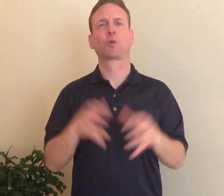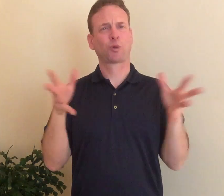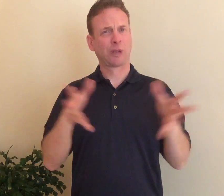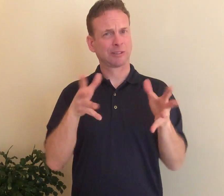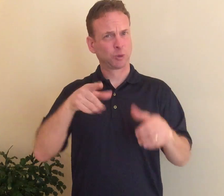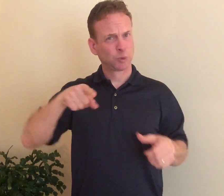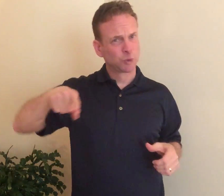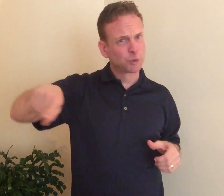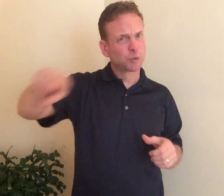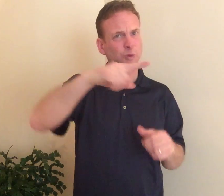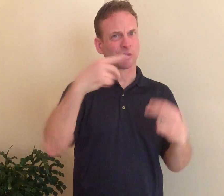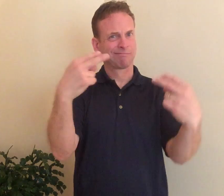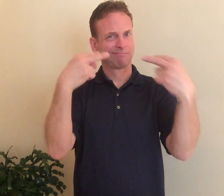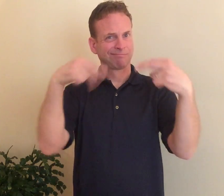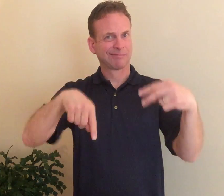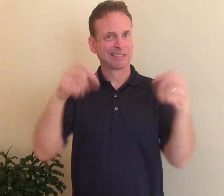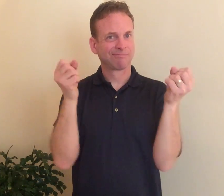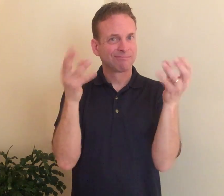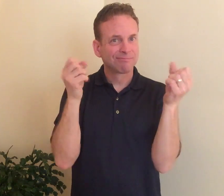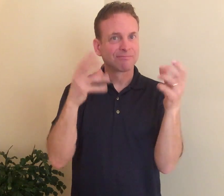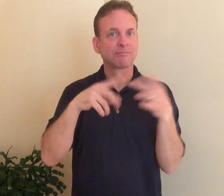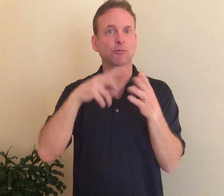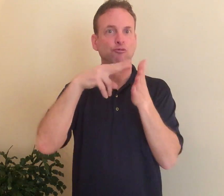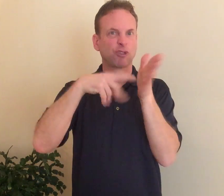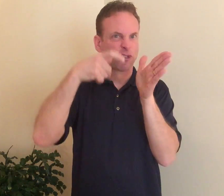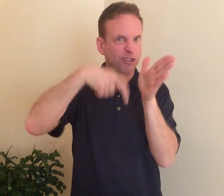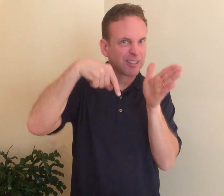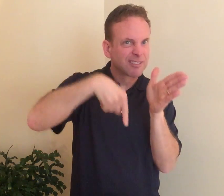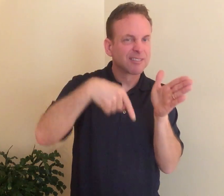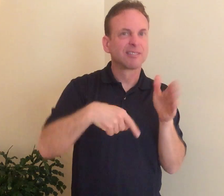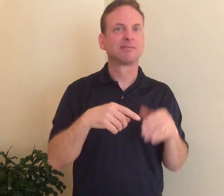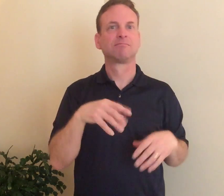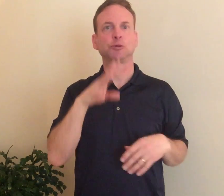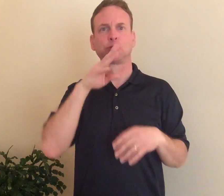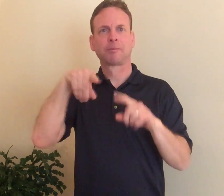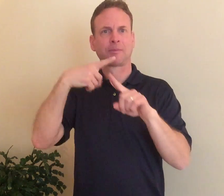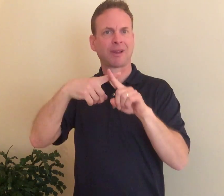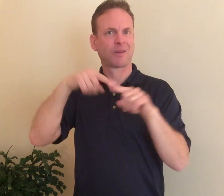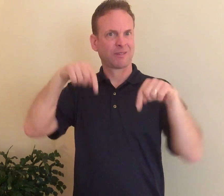We encourage you to watch this video, read the articles, and discuss this with your colleagues